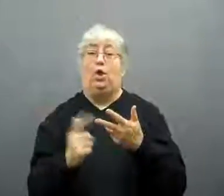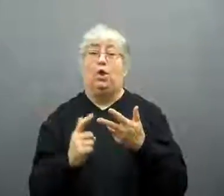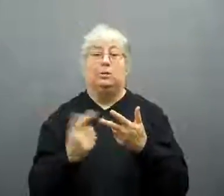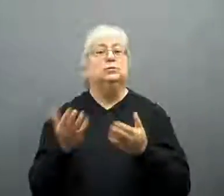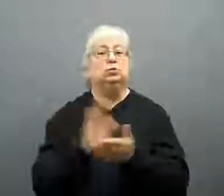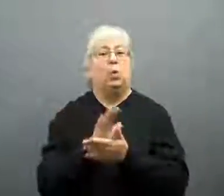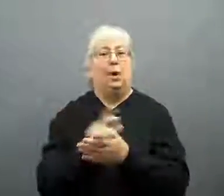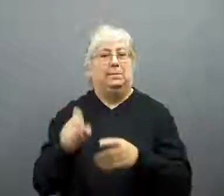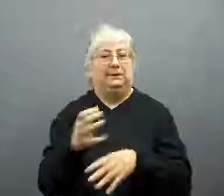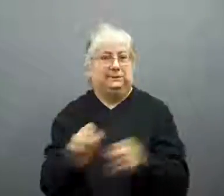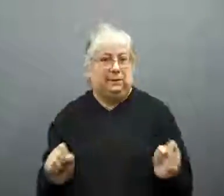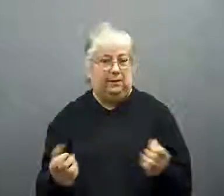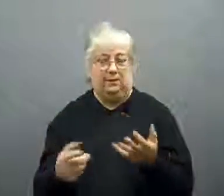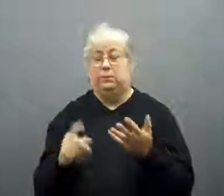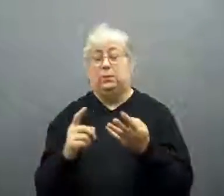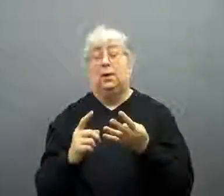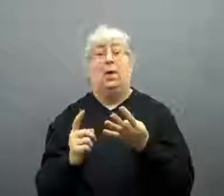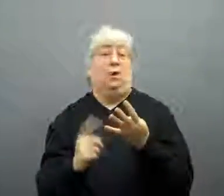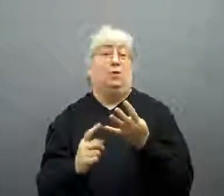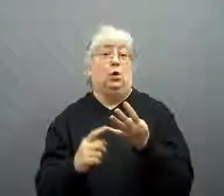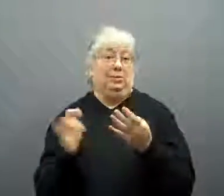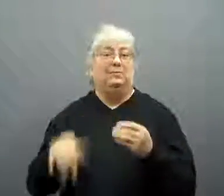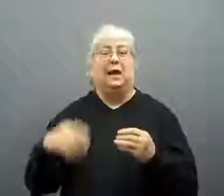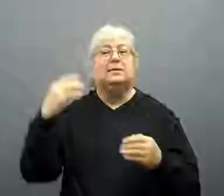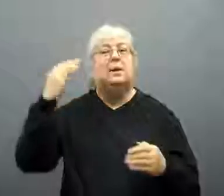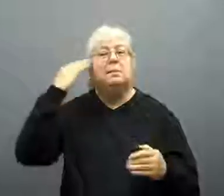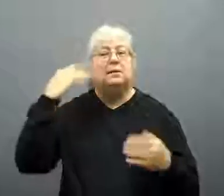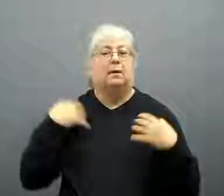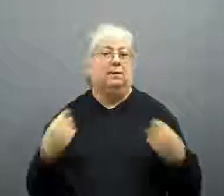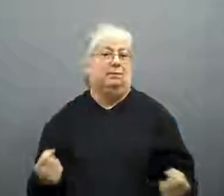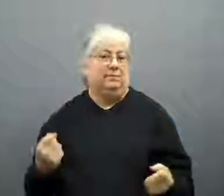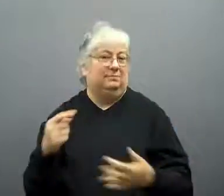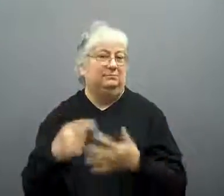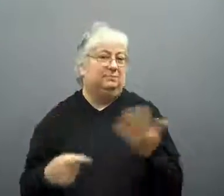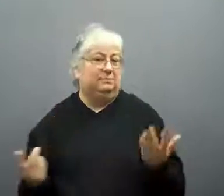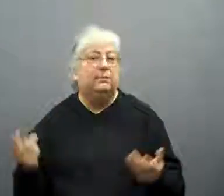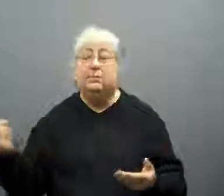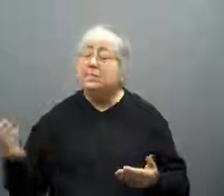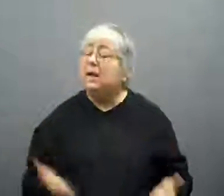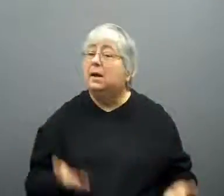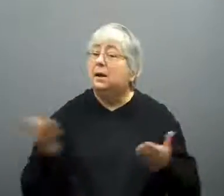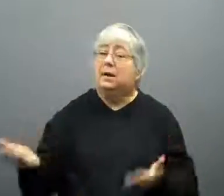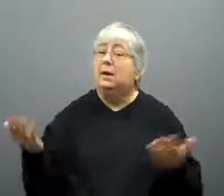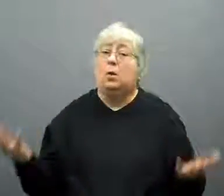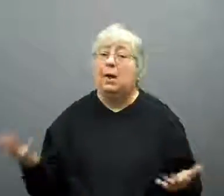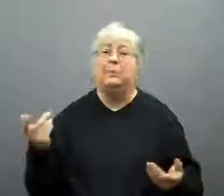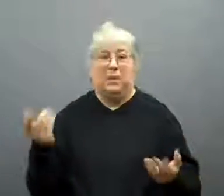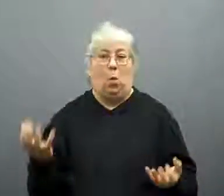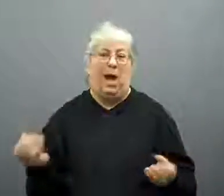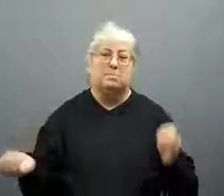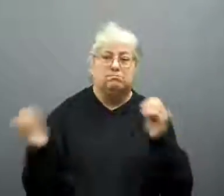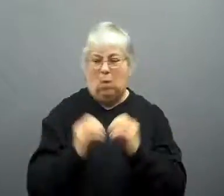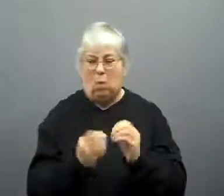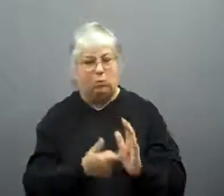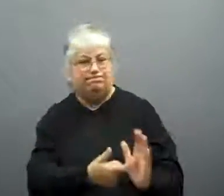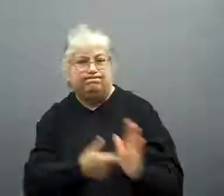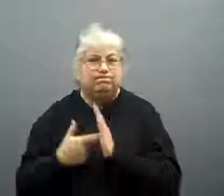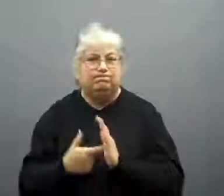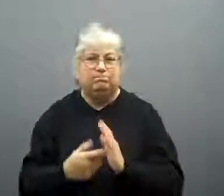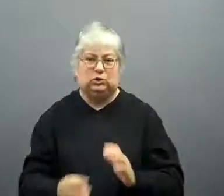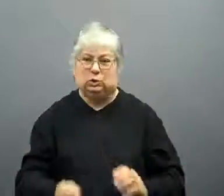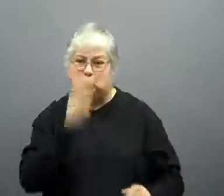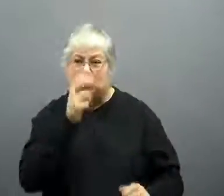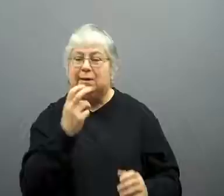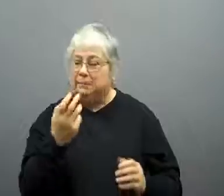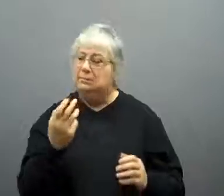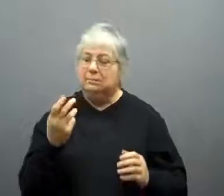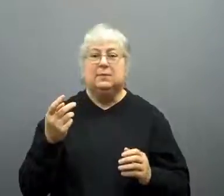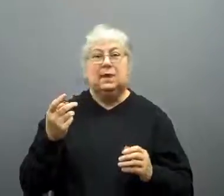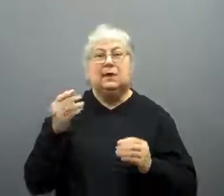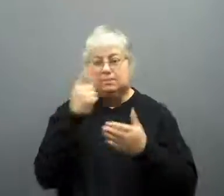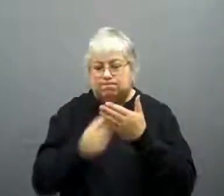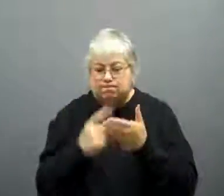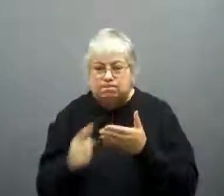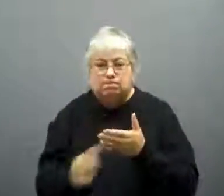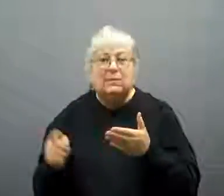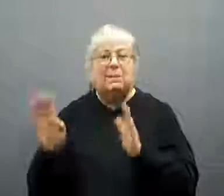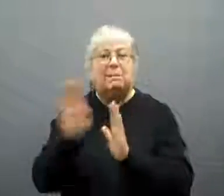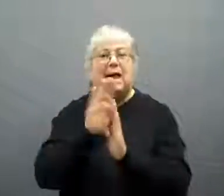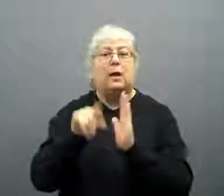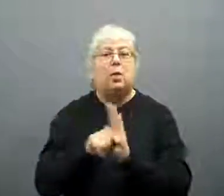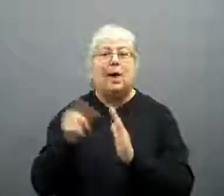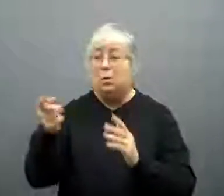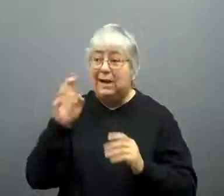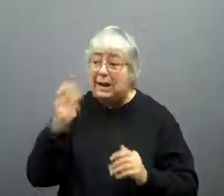school safety and mental health services.